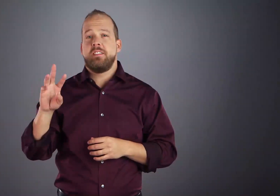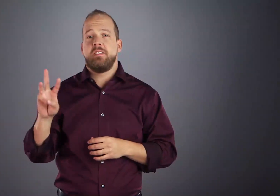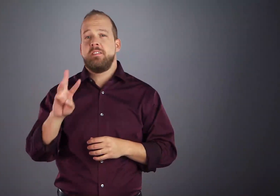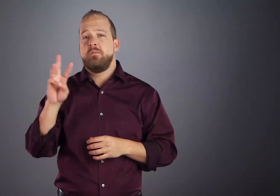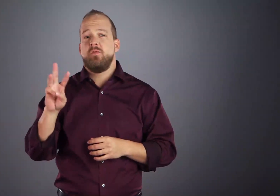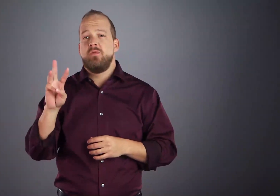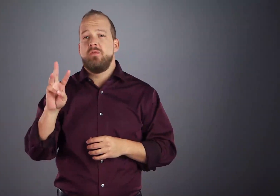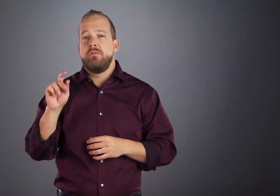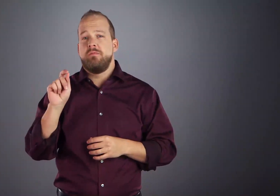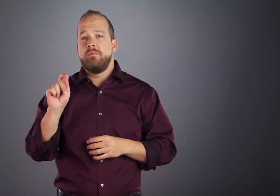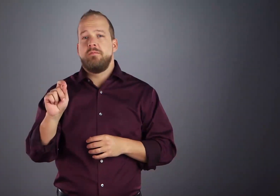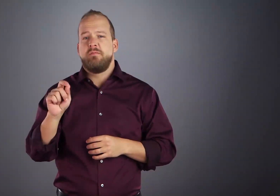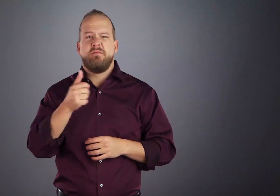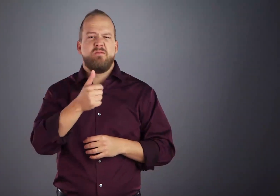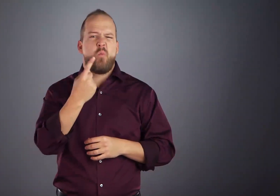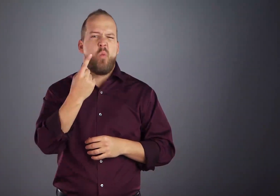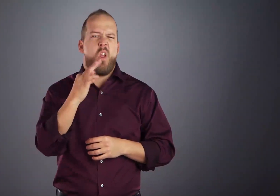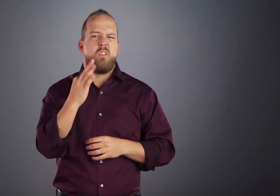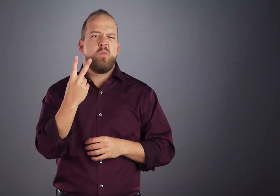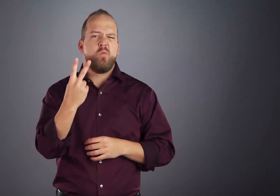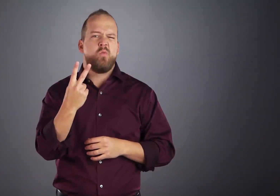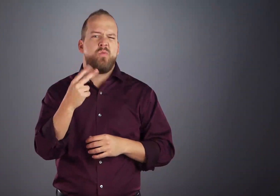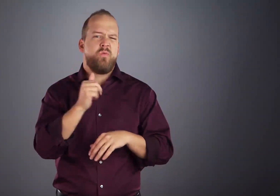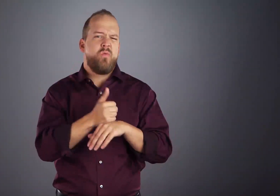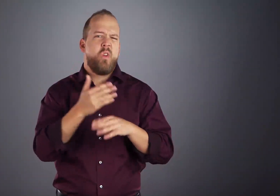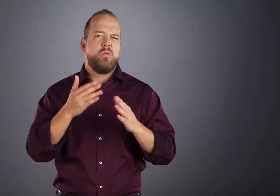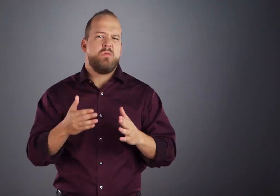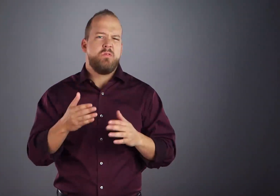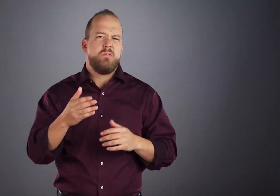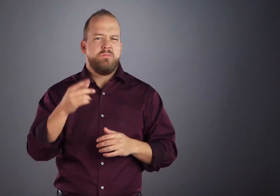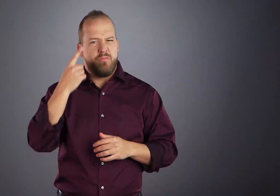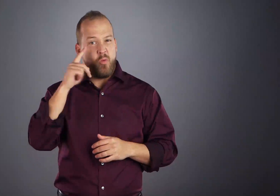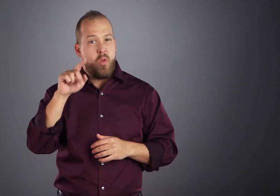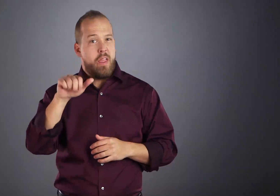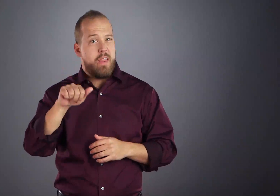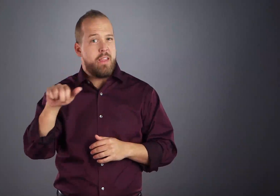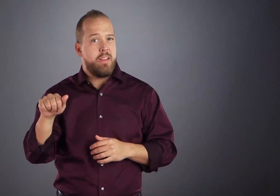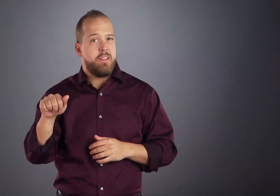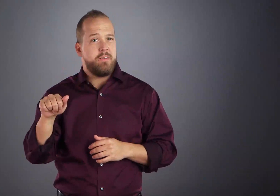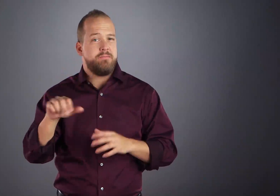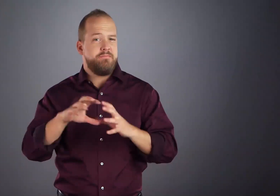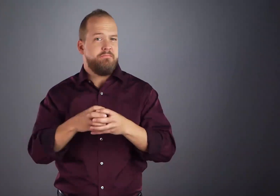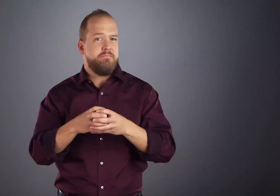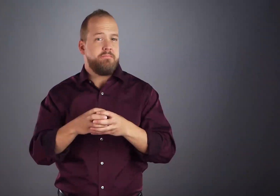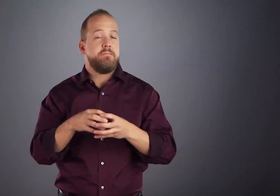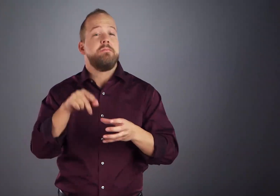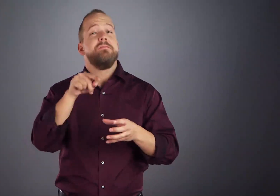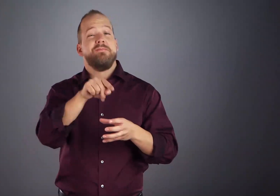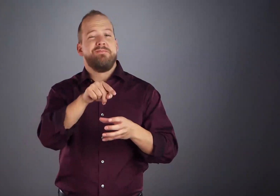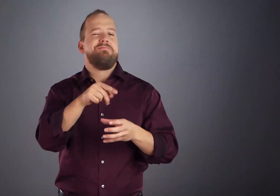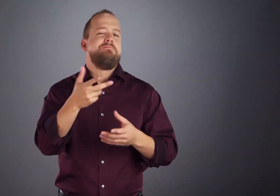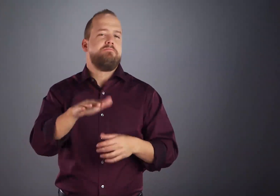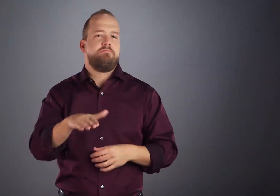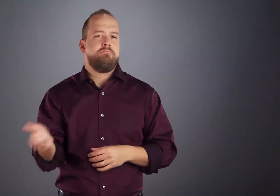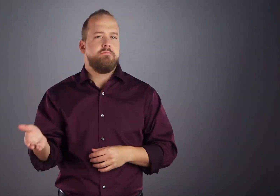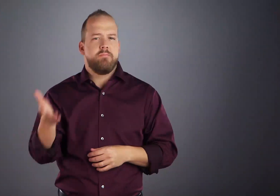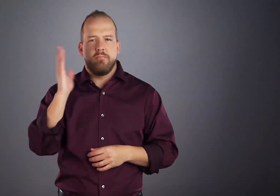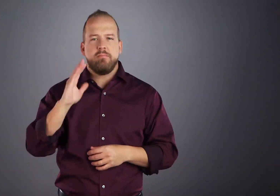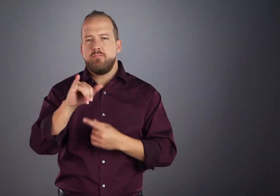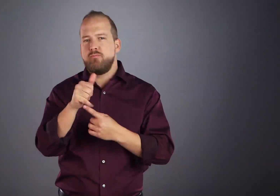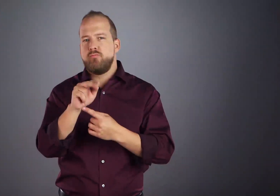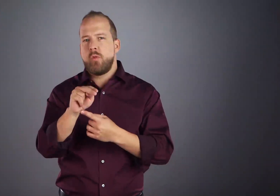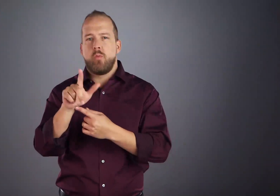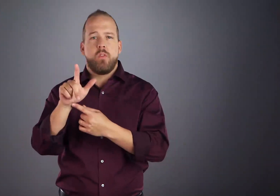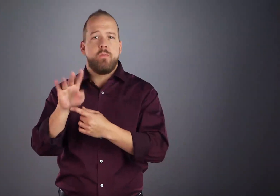Bill W. co-founder of A.A. died January 24, 1971.